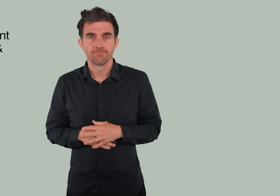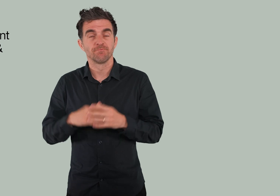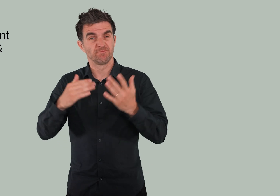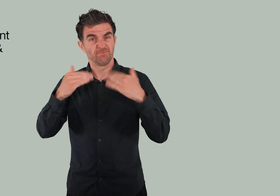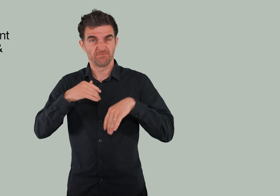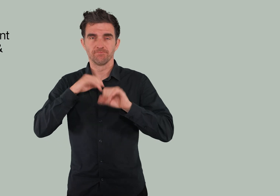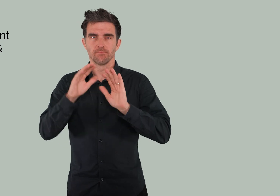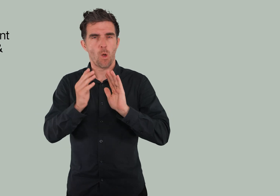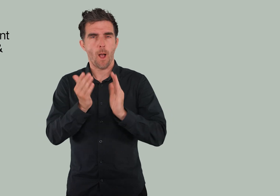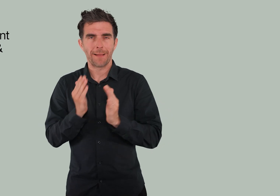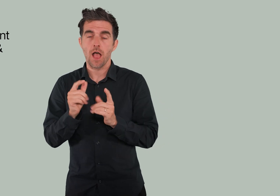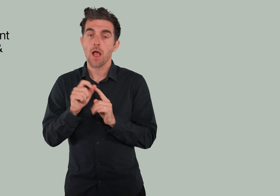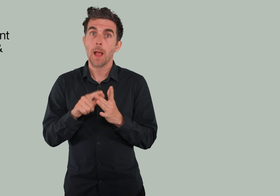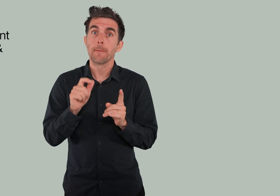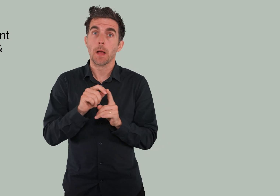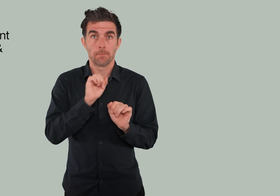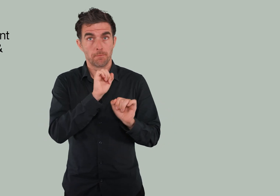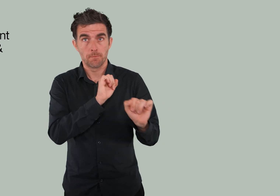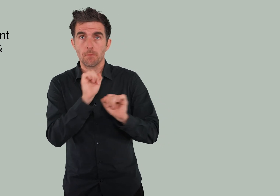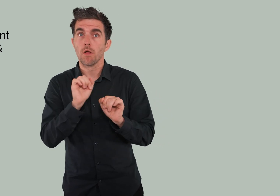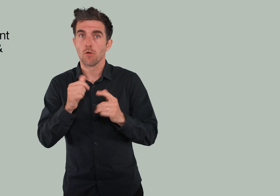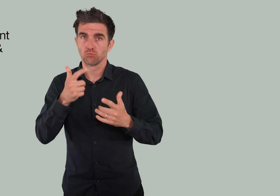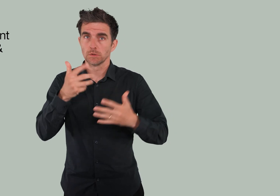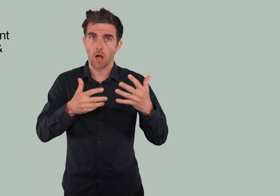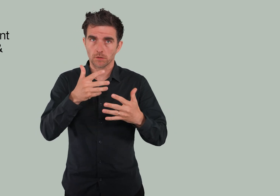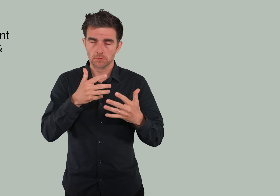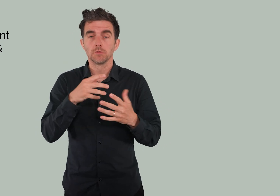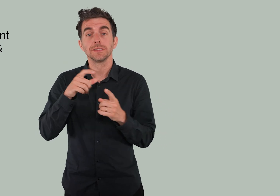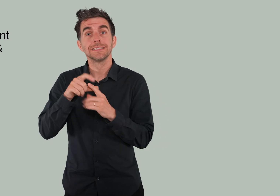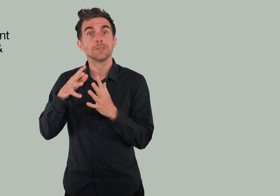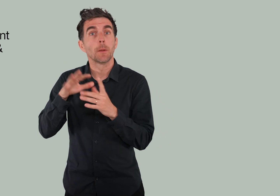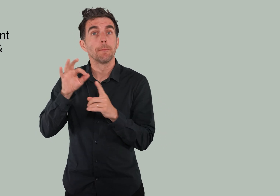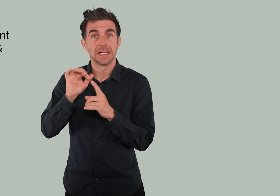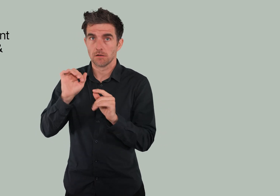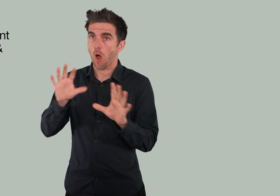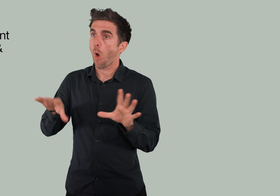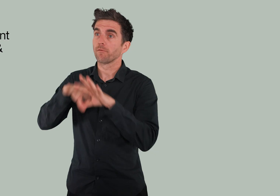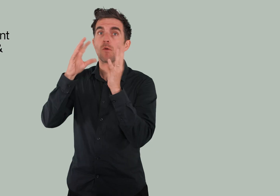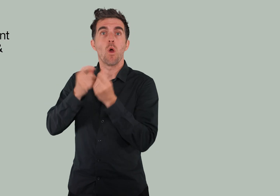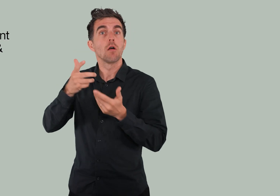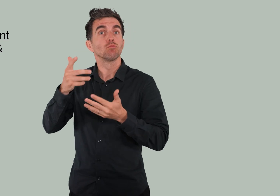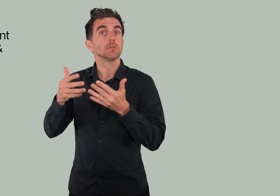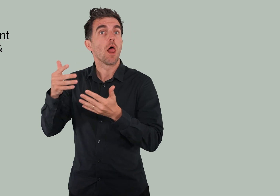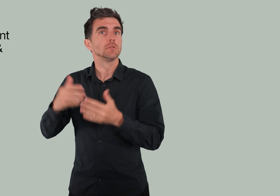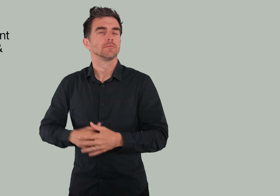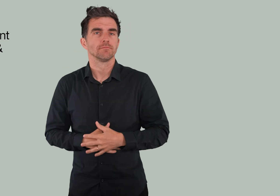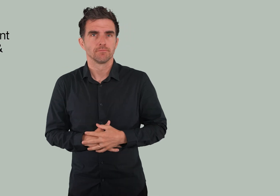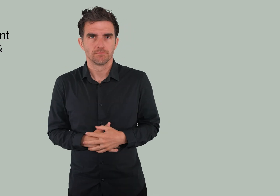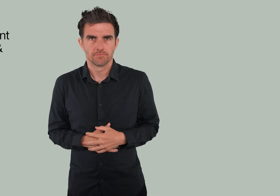Below we compare PIP customer results to DWP overall results.